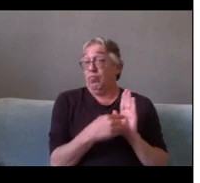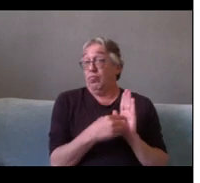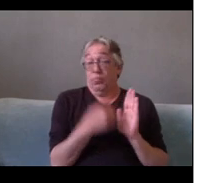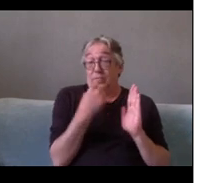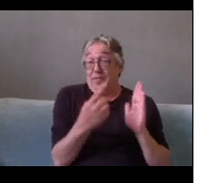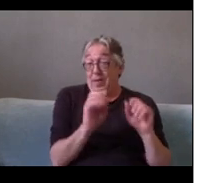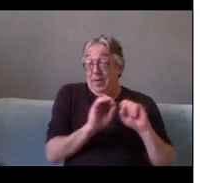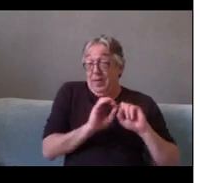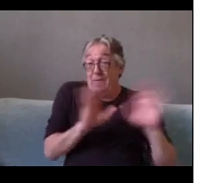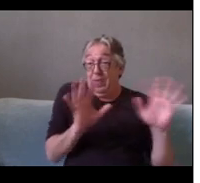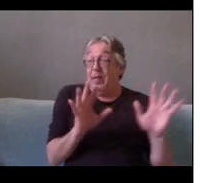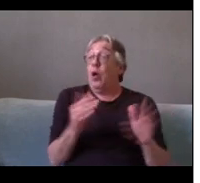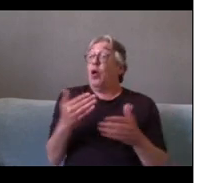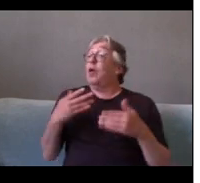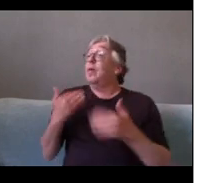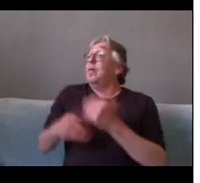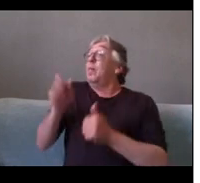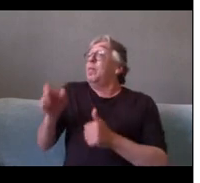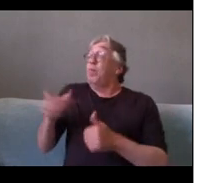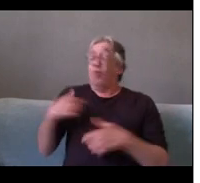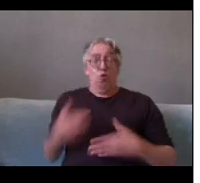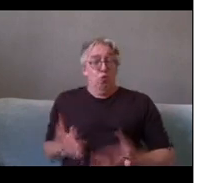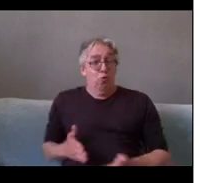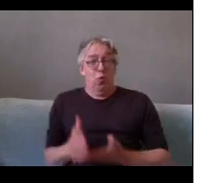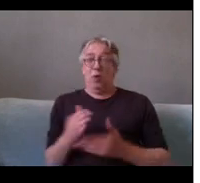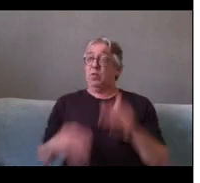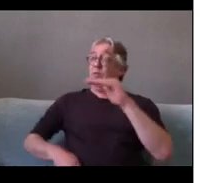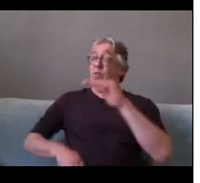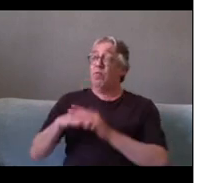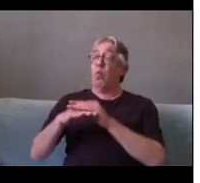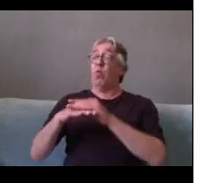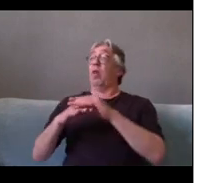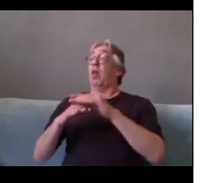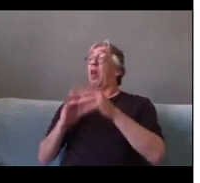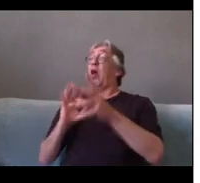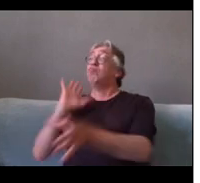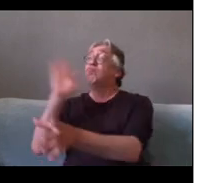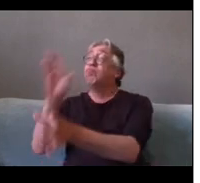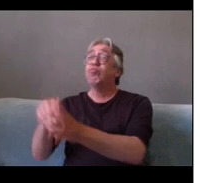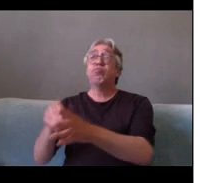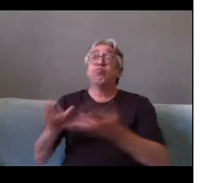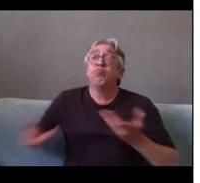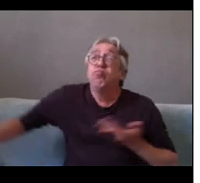But we know there exists many barriers that stop people with disabilities